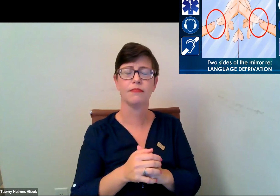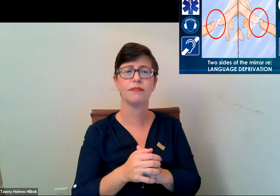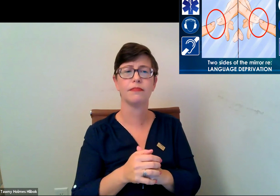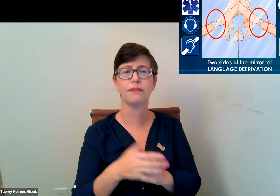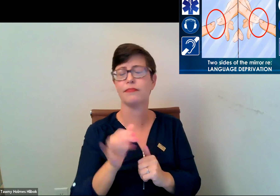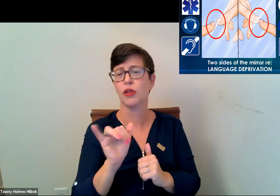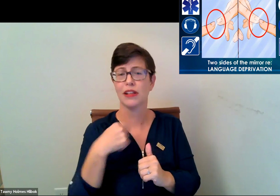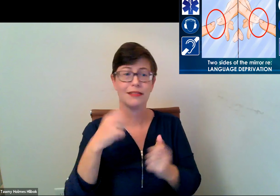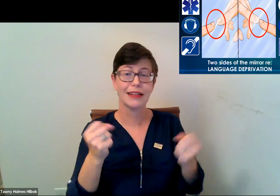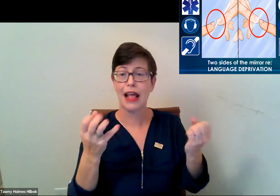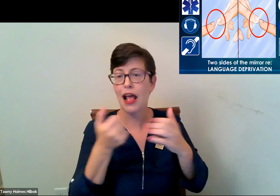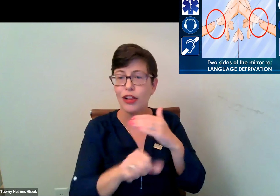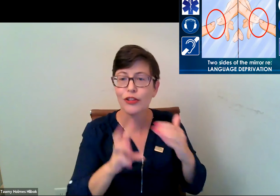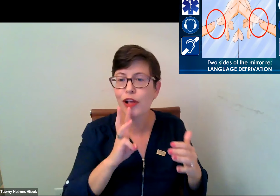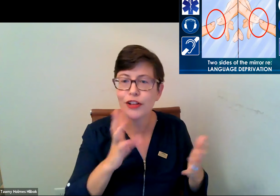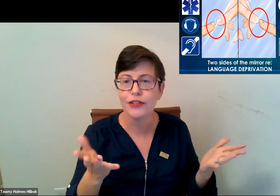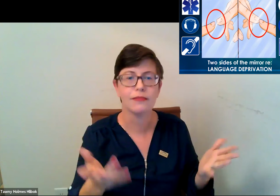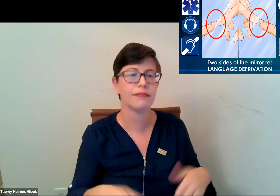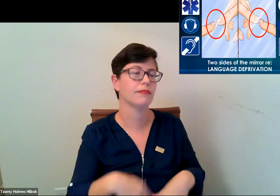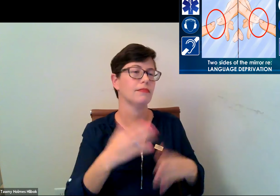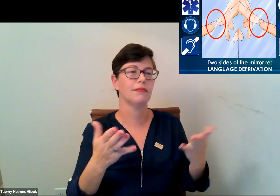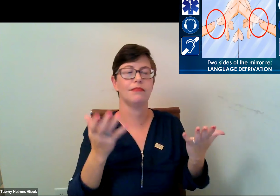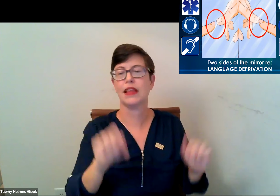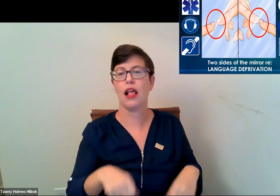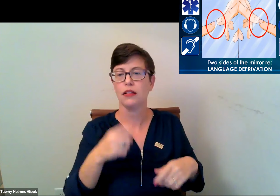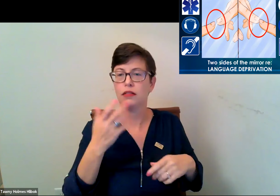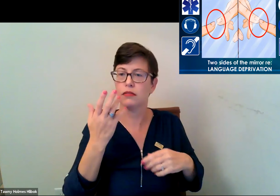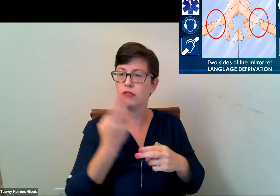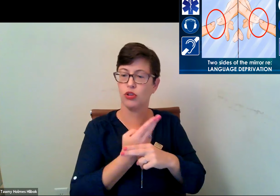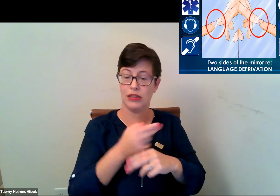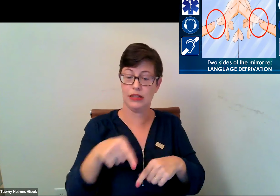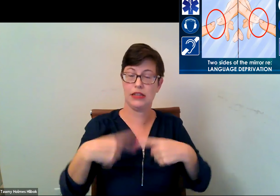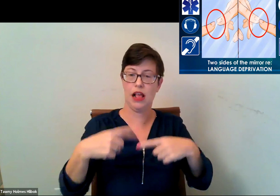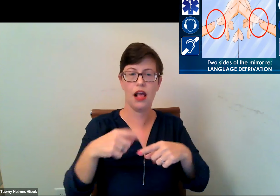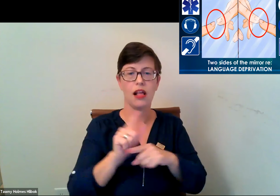picking up on terms quicker visual things being able to sign underwater.